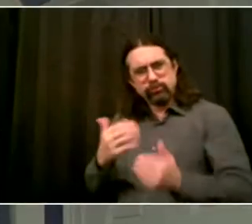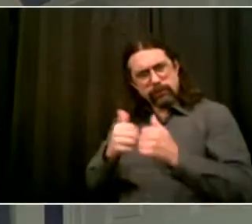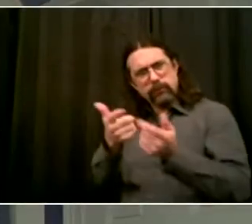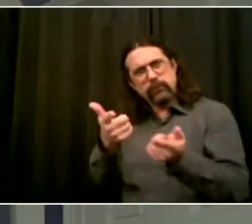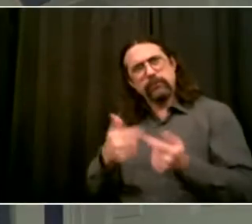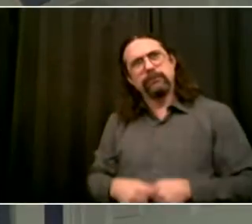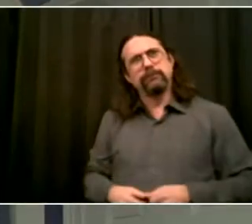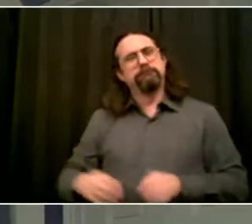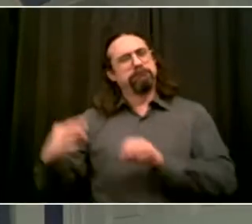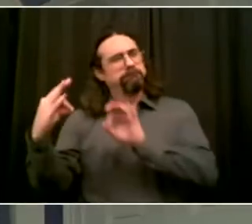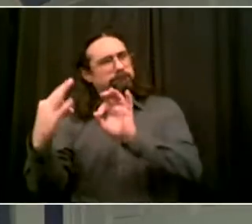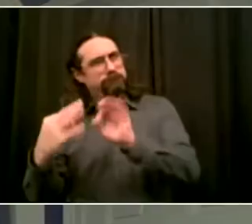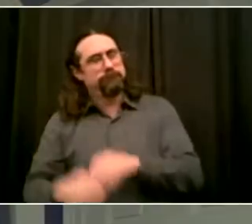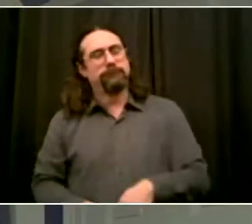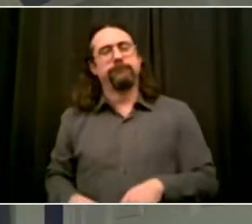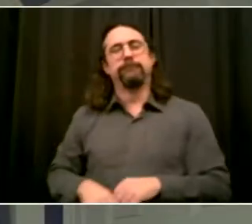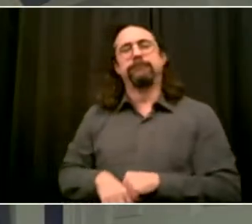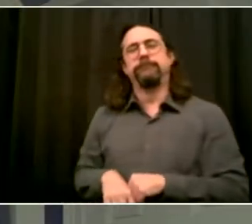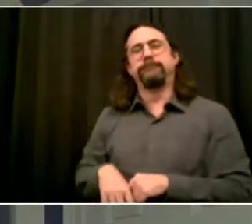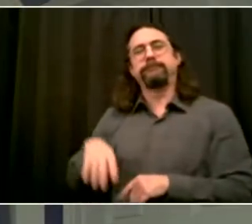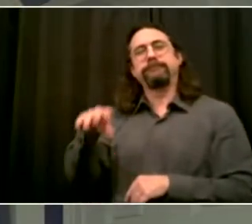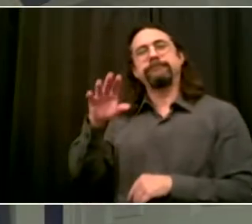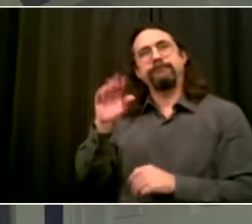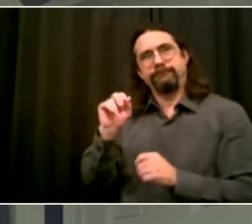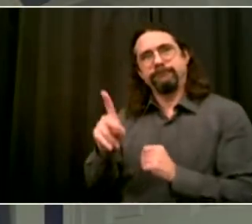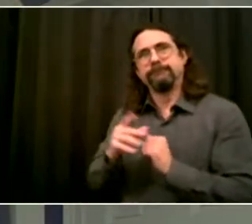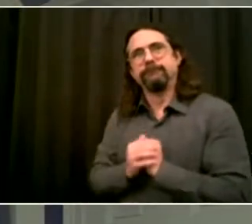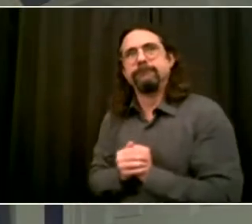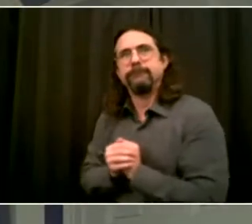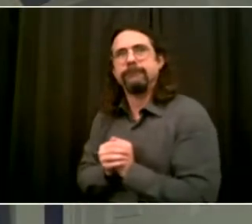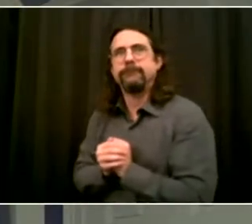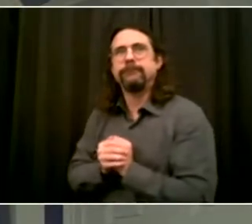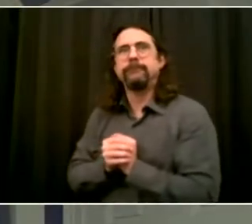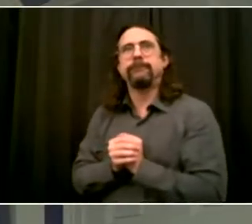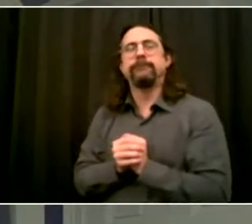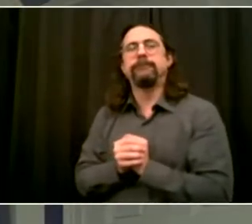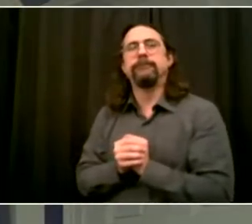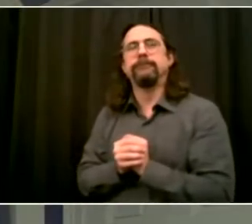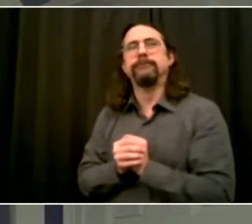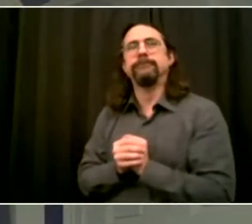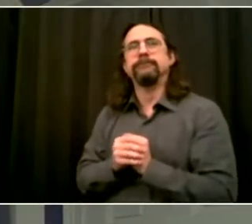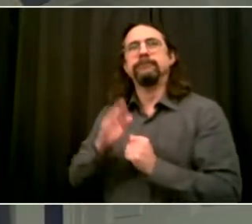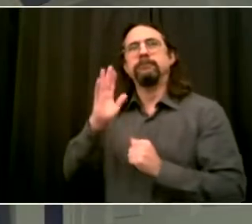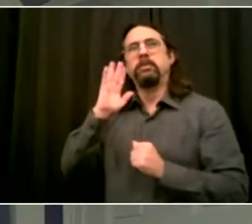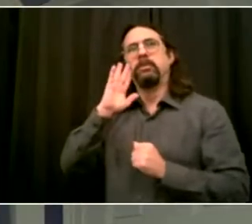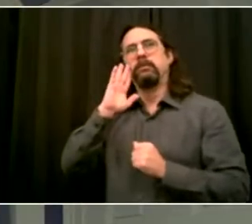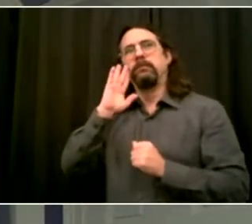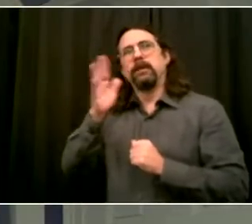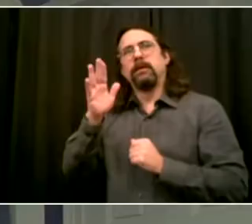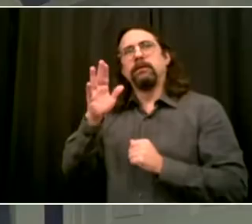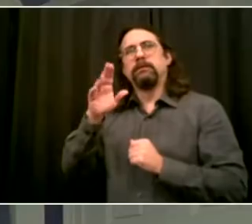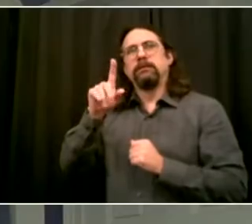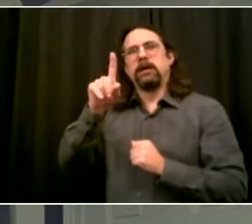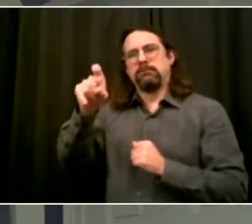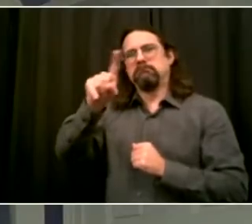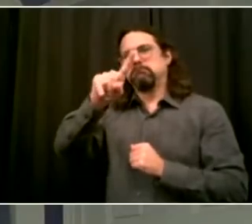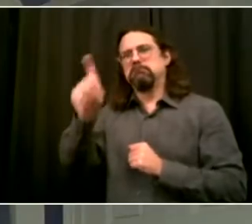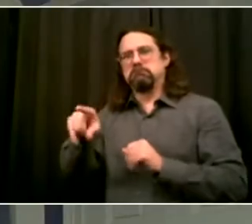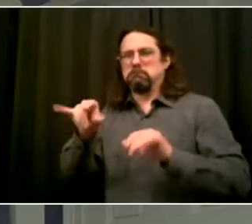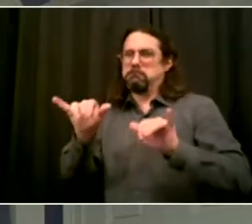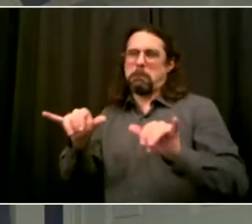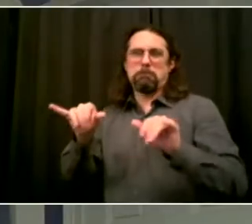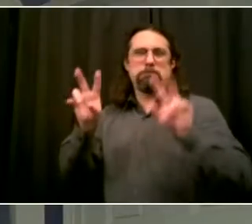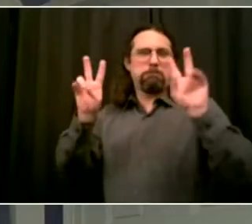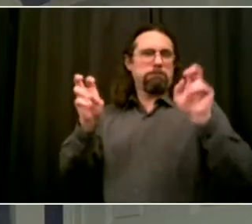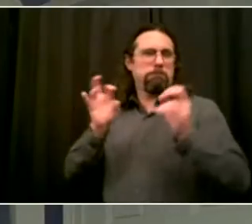MAYOR, CAN YOU